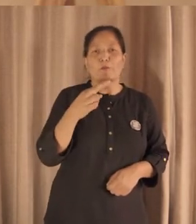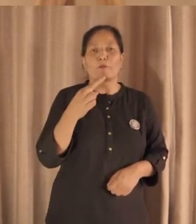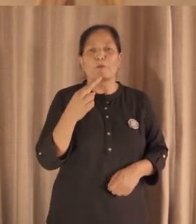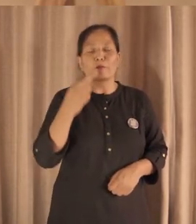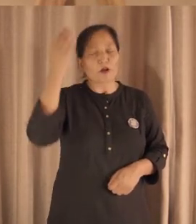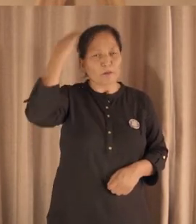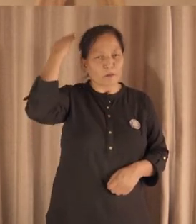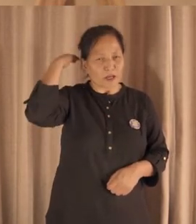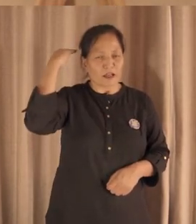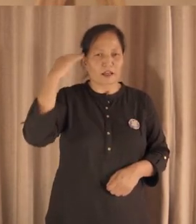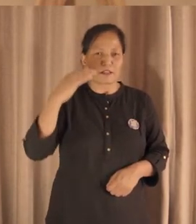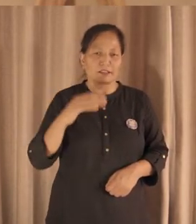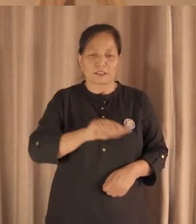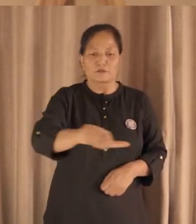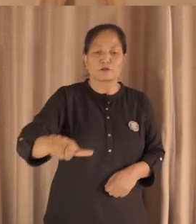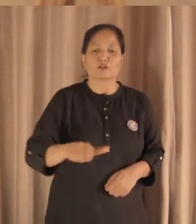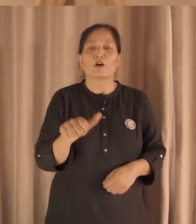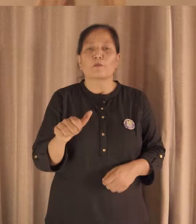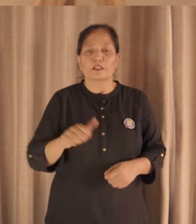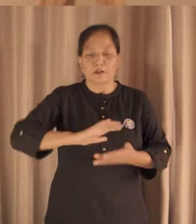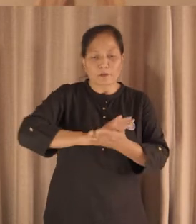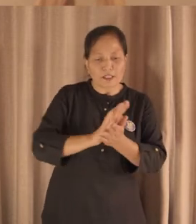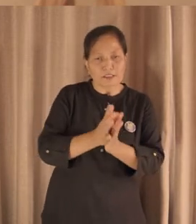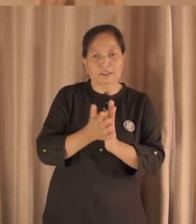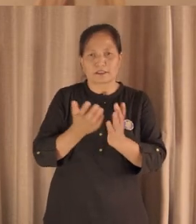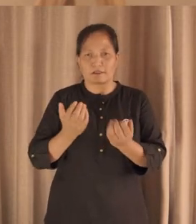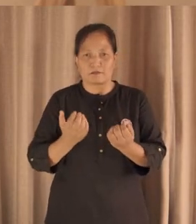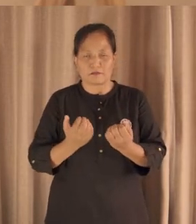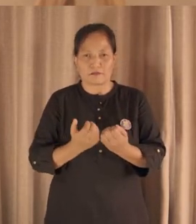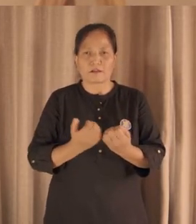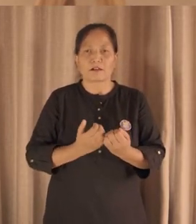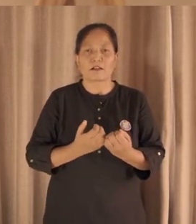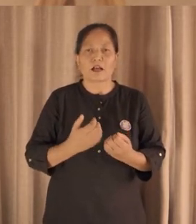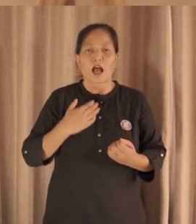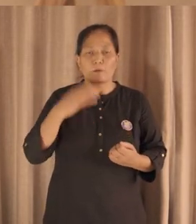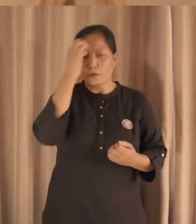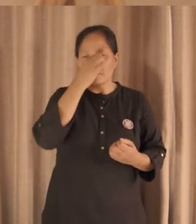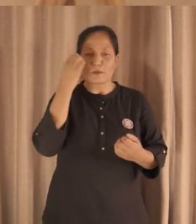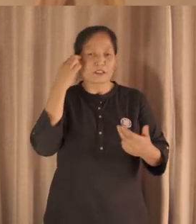prosper and develop, Dalit, Mushahar, Chame, Badi everyone should prosper and empower academically.